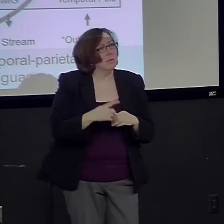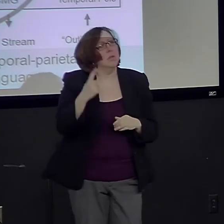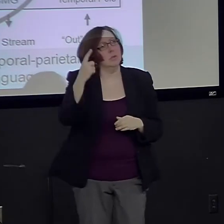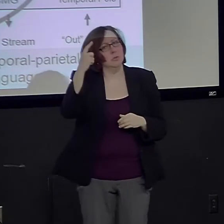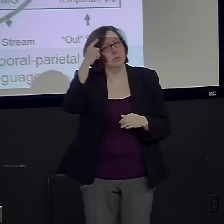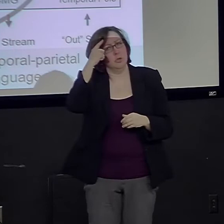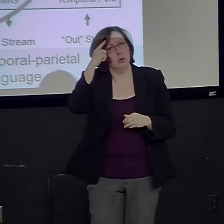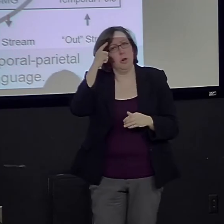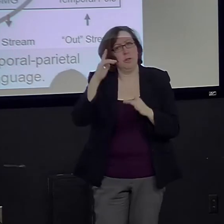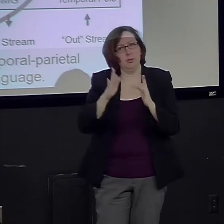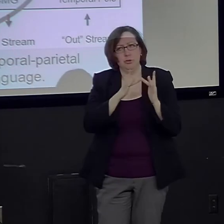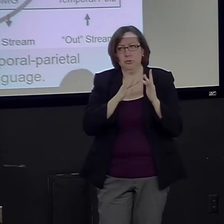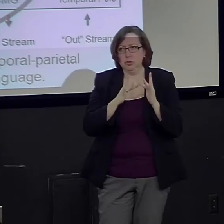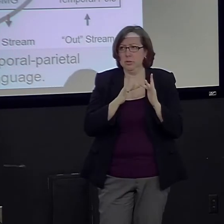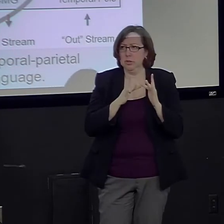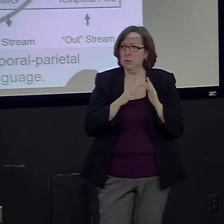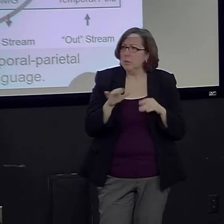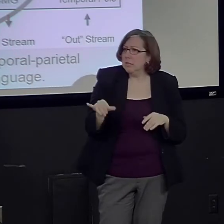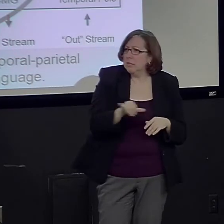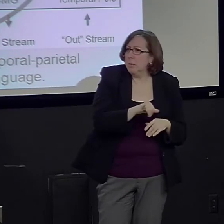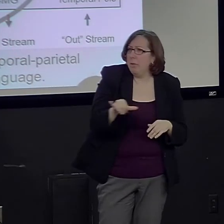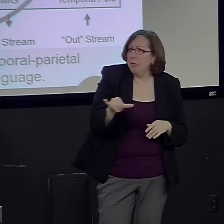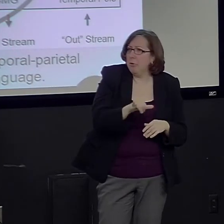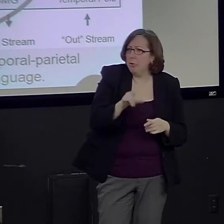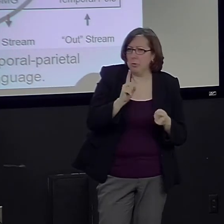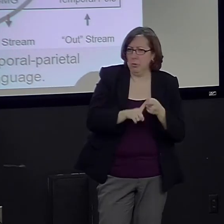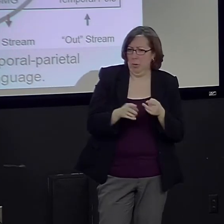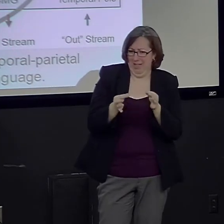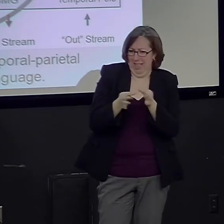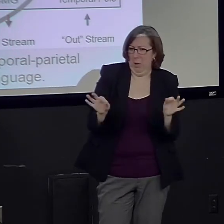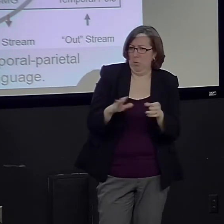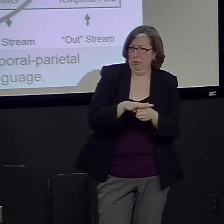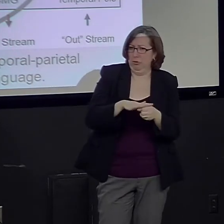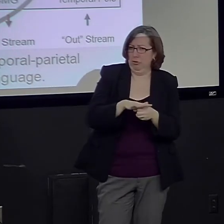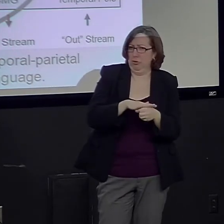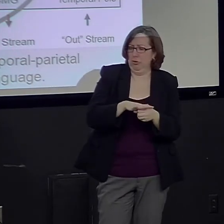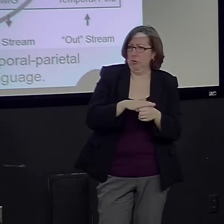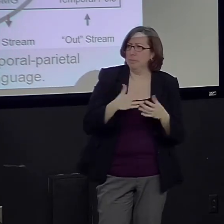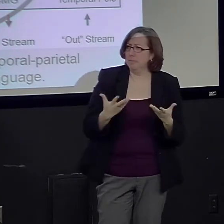to the neural circuitry for language. And so what I'm wondering is